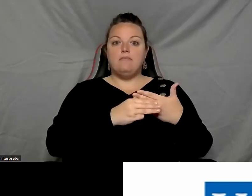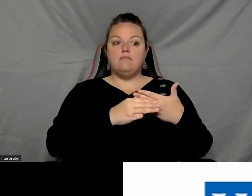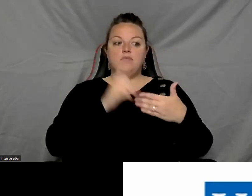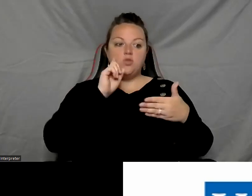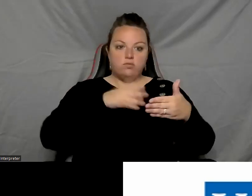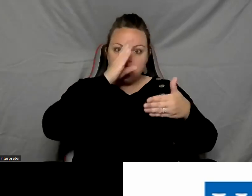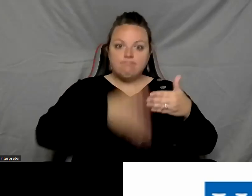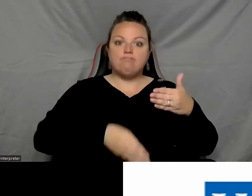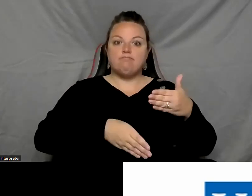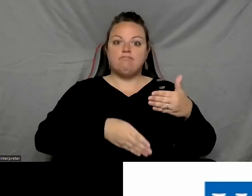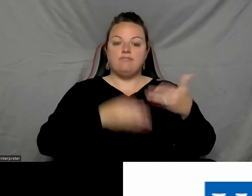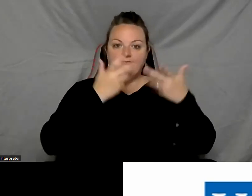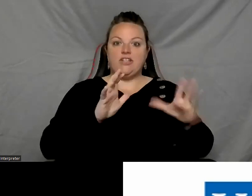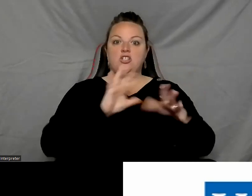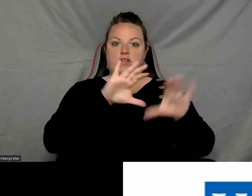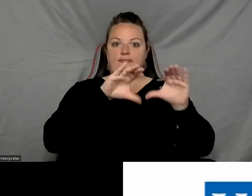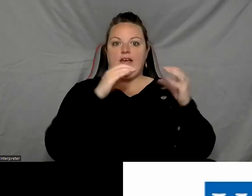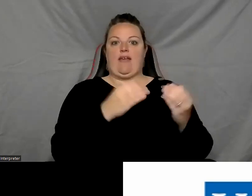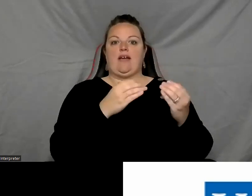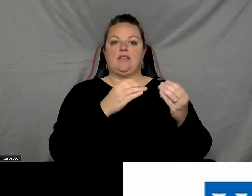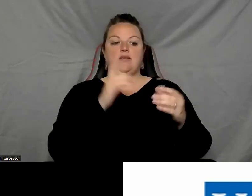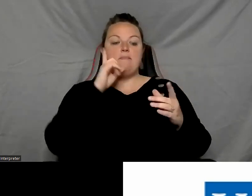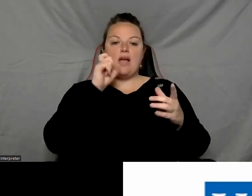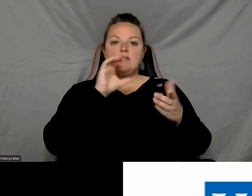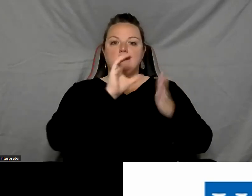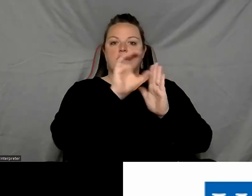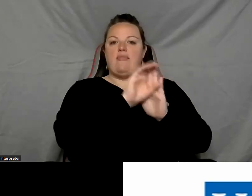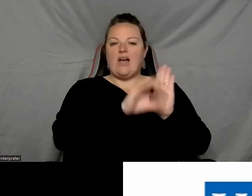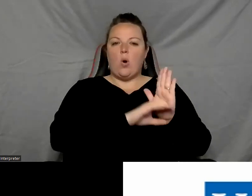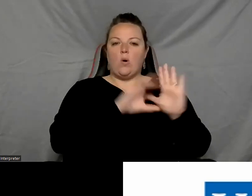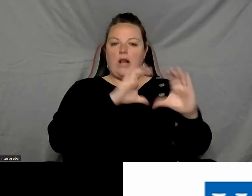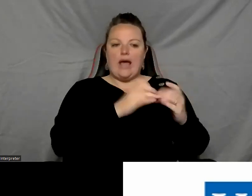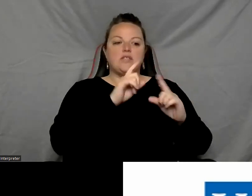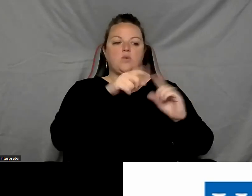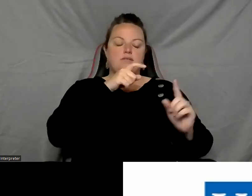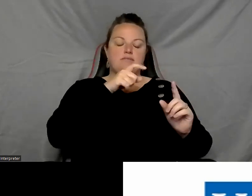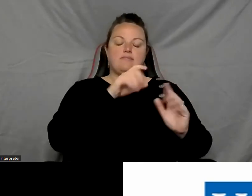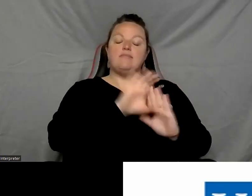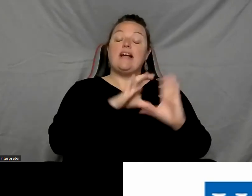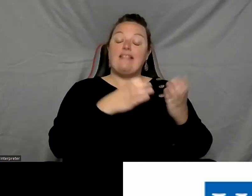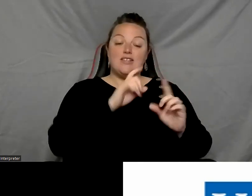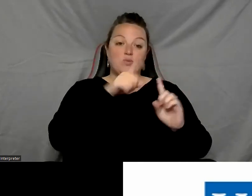was what the course was centered around. So I did not end up getting any sort of extension